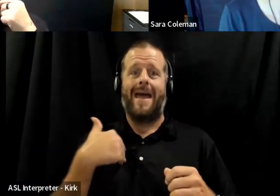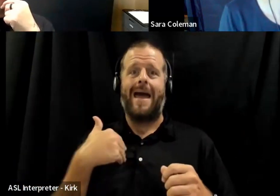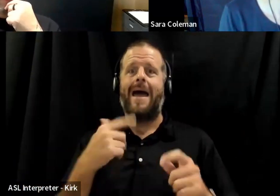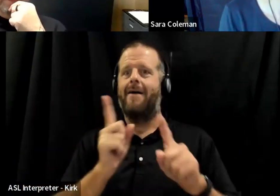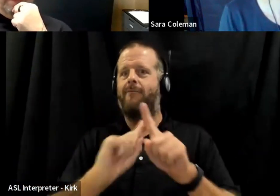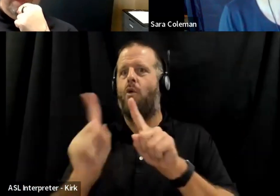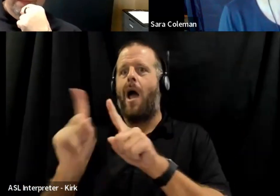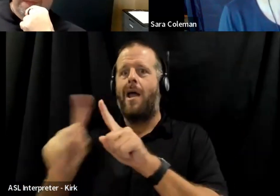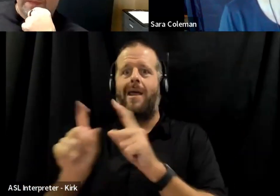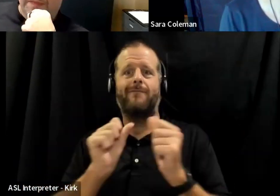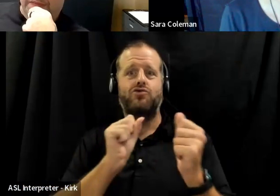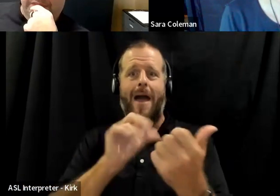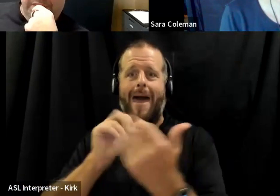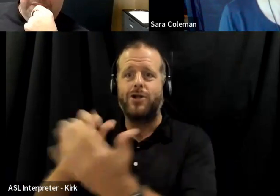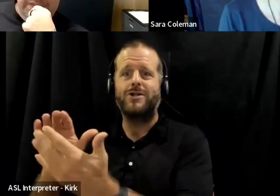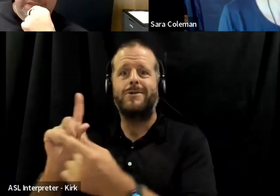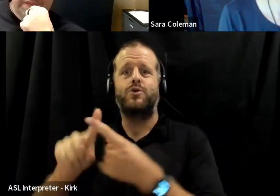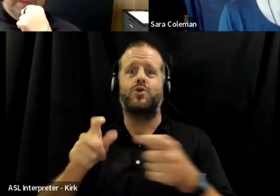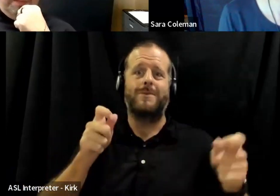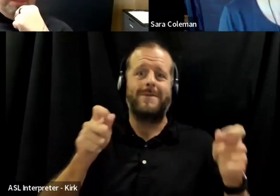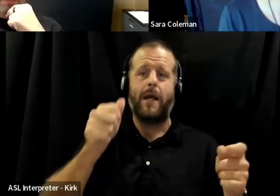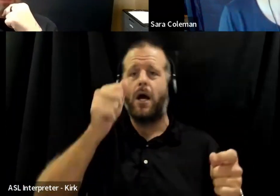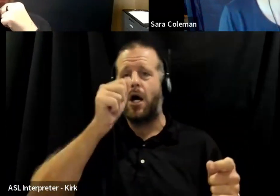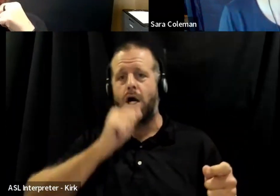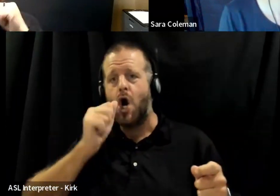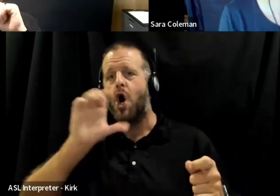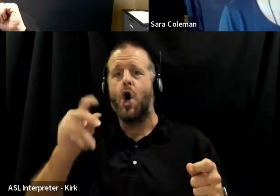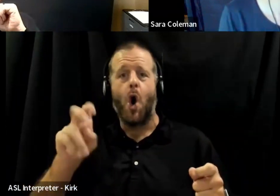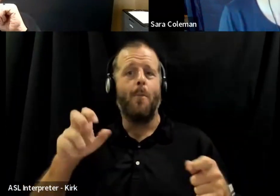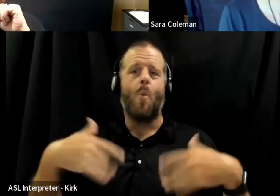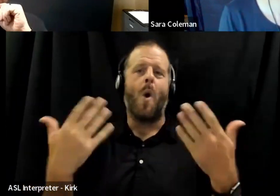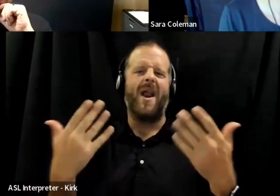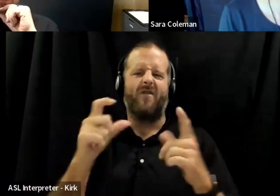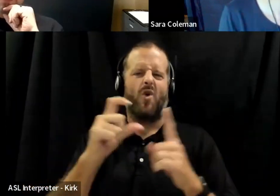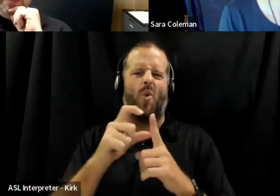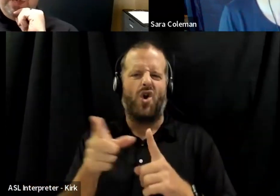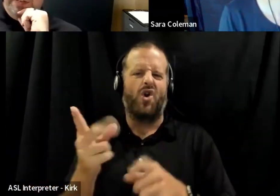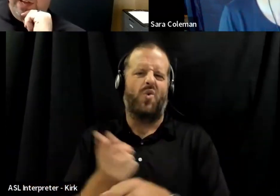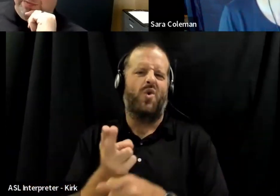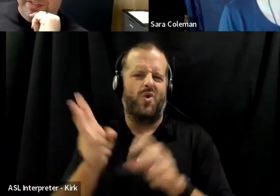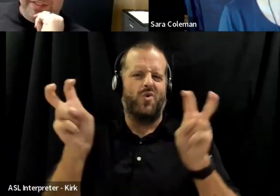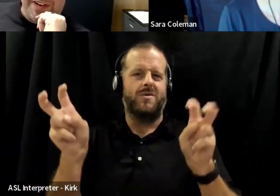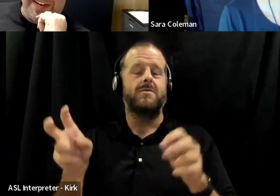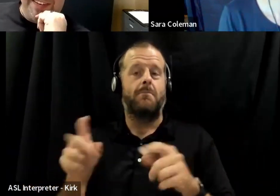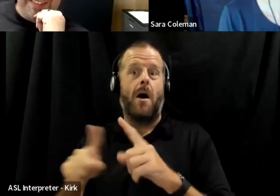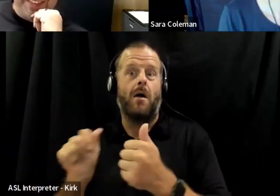to deal, cope, whatever word you care to use. For that adapt, right?